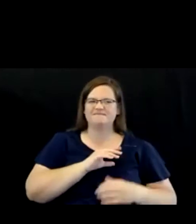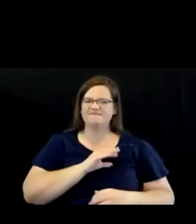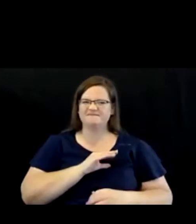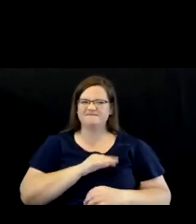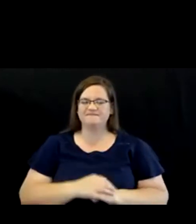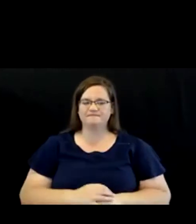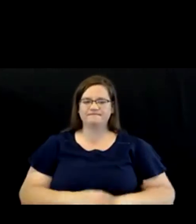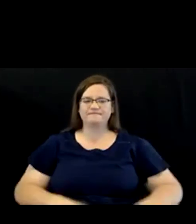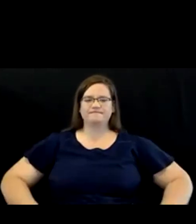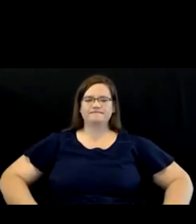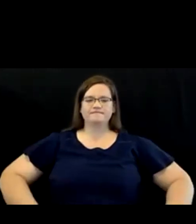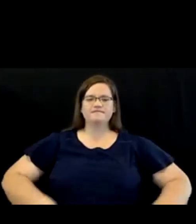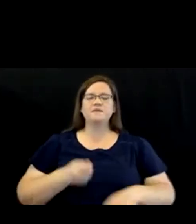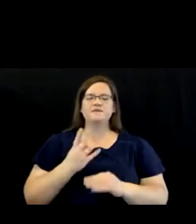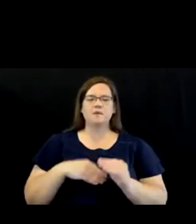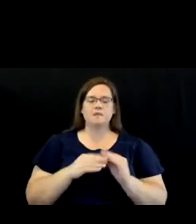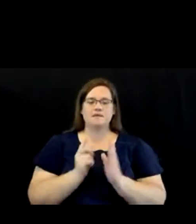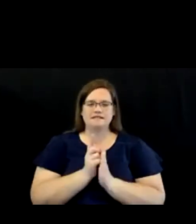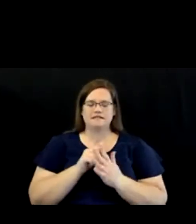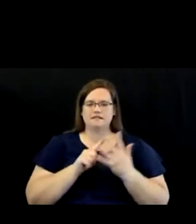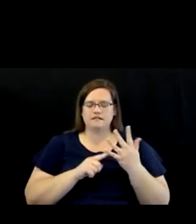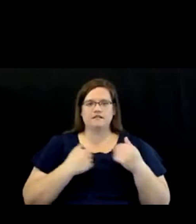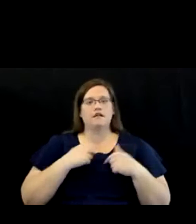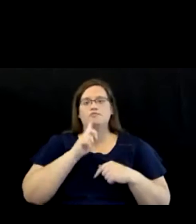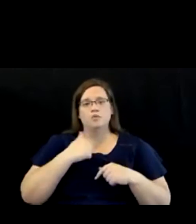couple more minutes of these. As you can imagine, we have heard a lot of these stories.